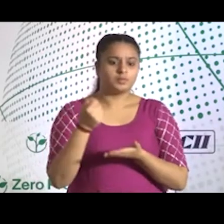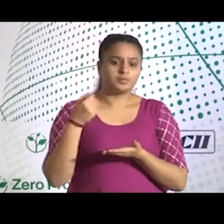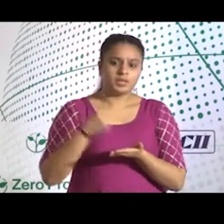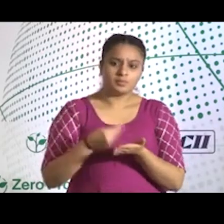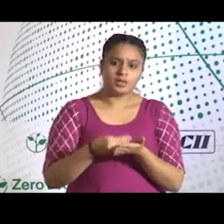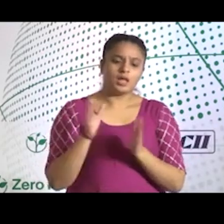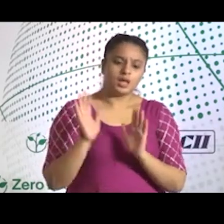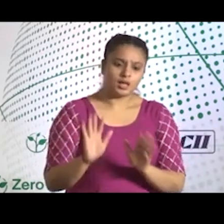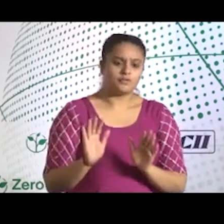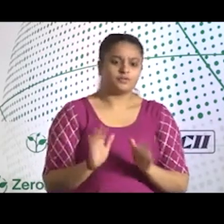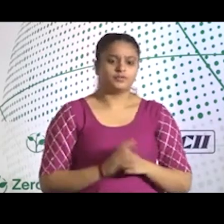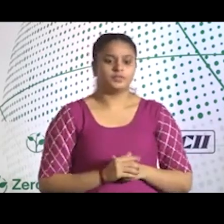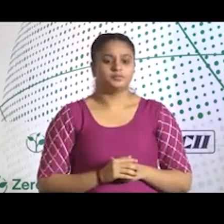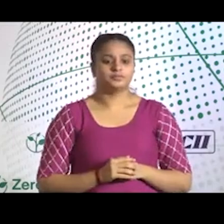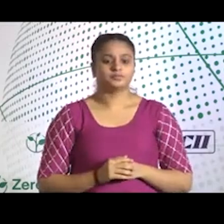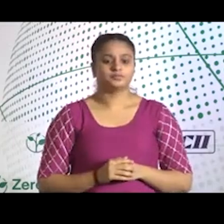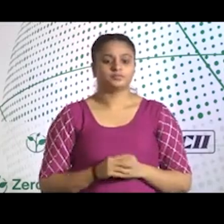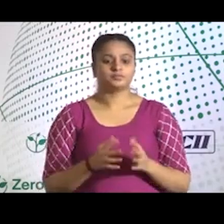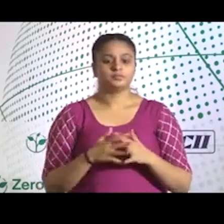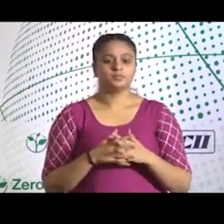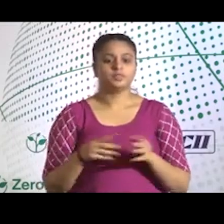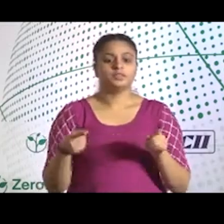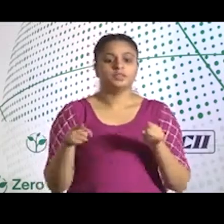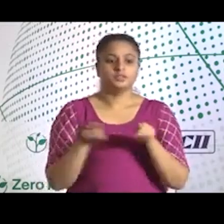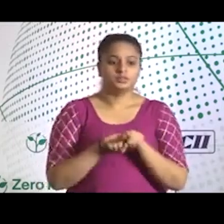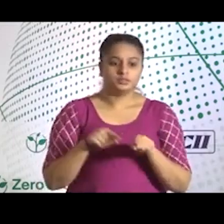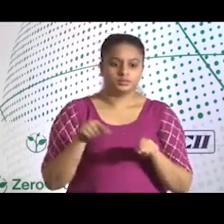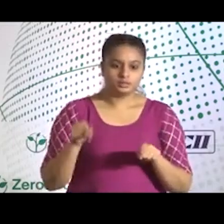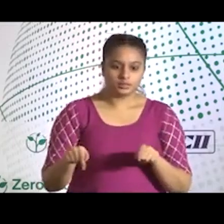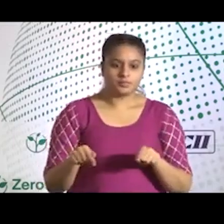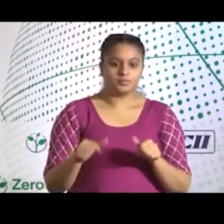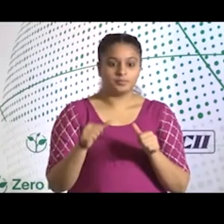That's exactly what we are saying today, that if app that I want to buy